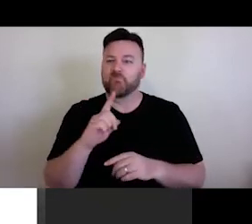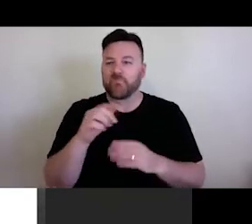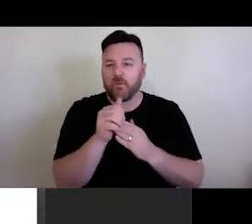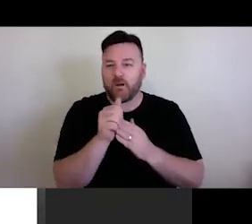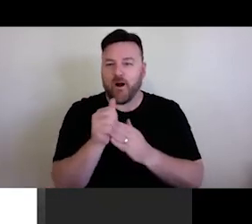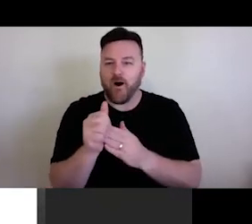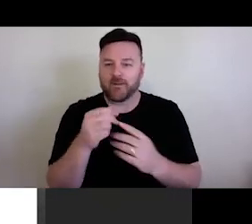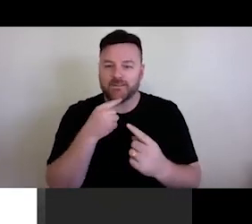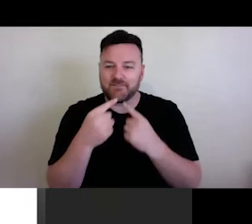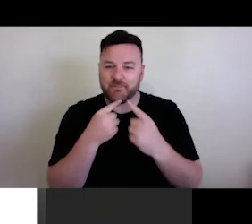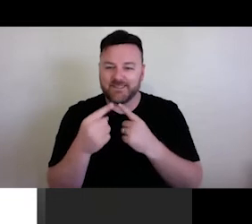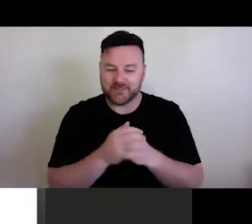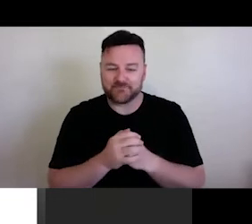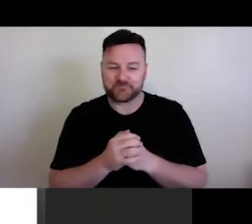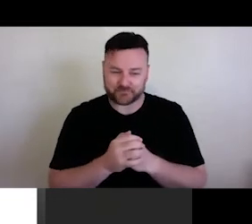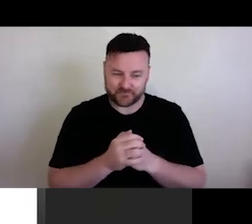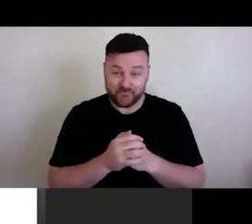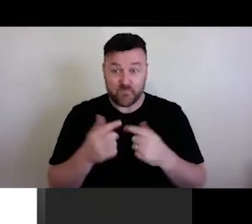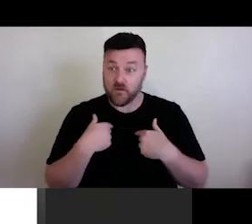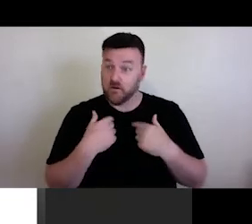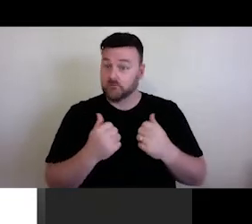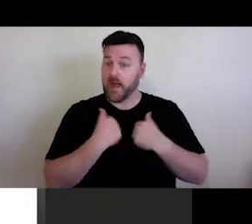did in our streaming guide that's on our website, we bundled some